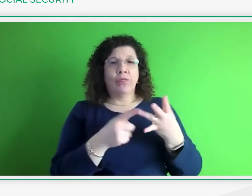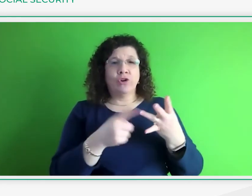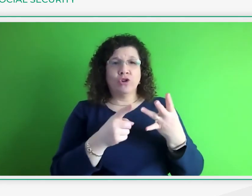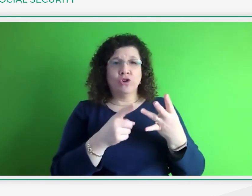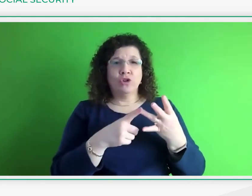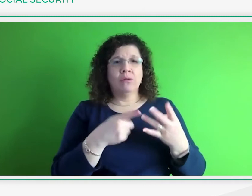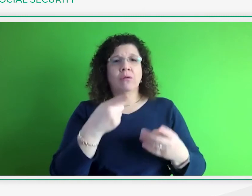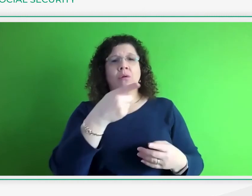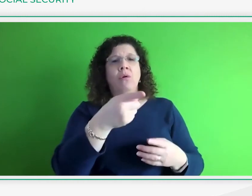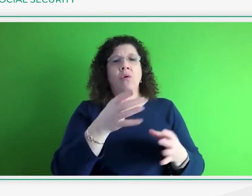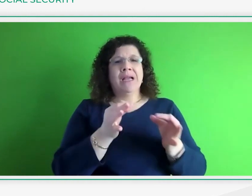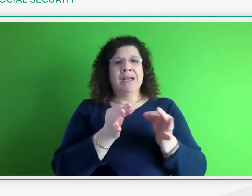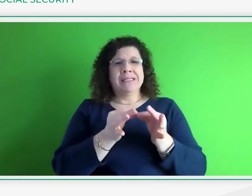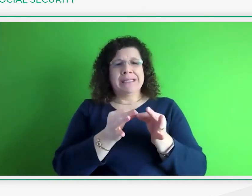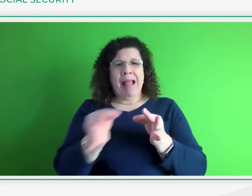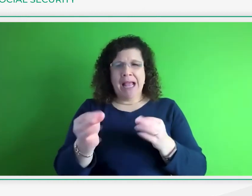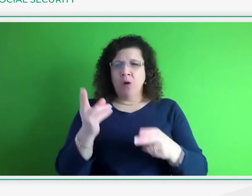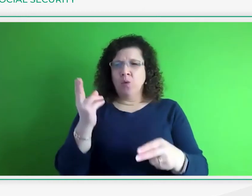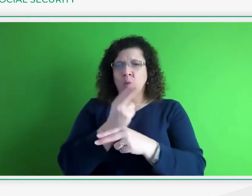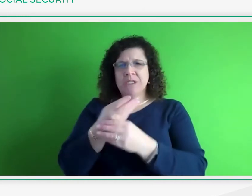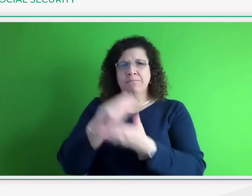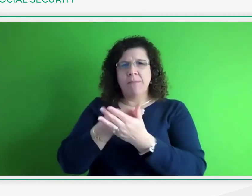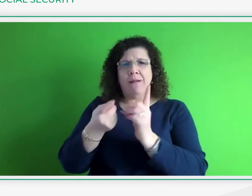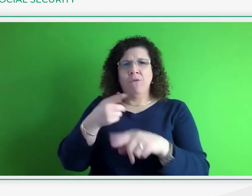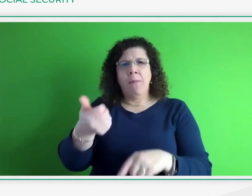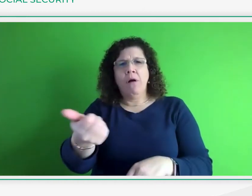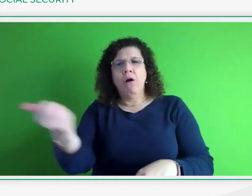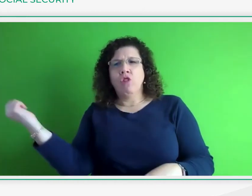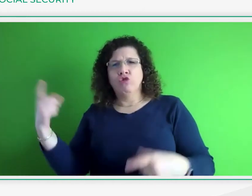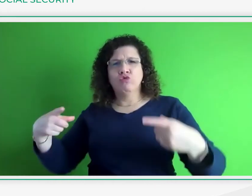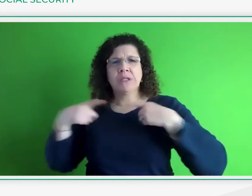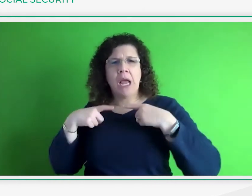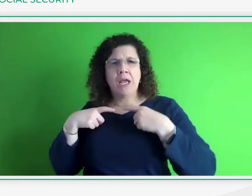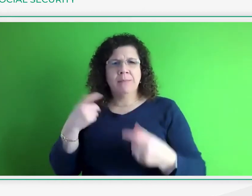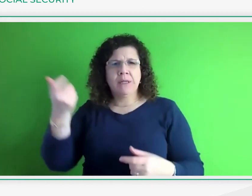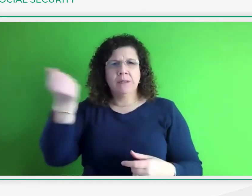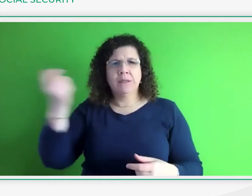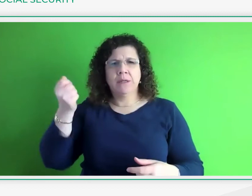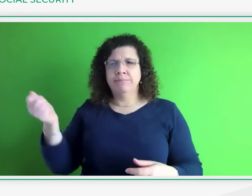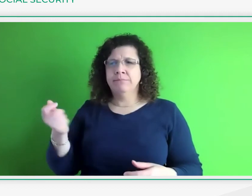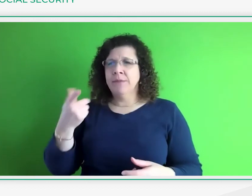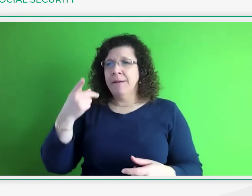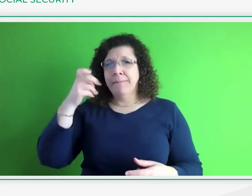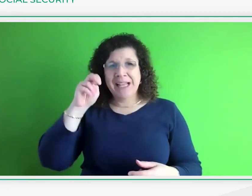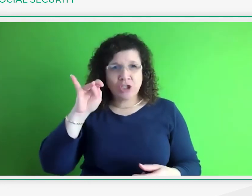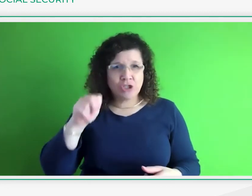One of the other options can be you want to delay using money from other retirement sources,